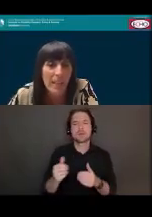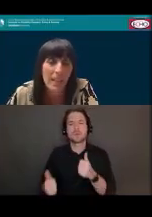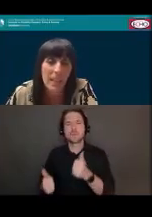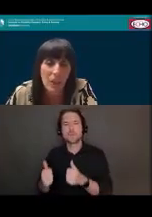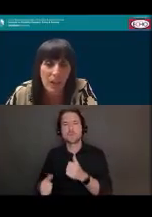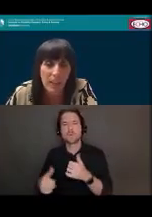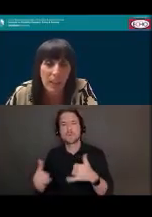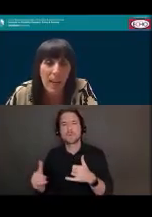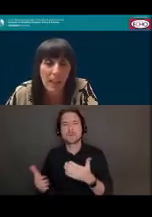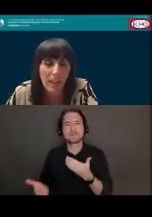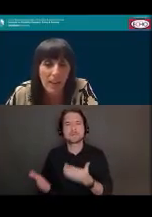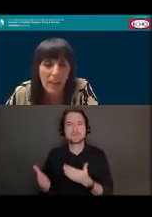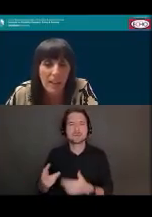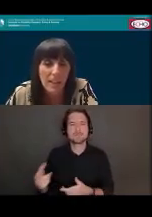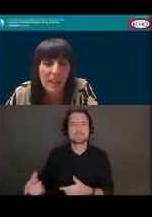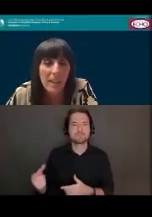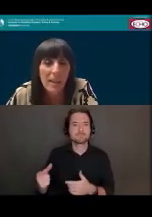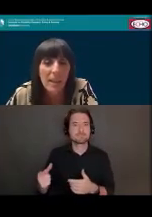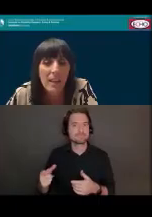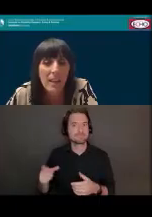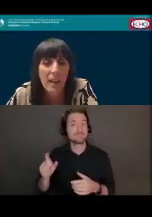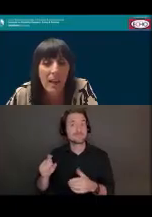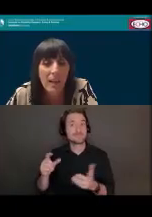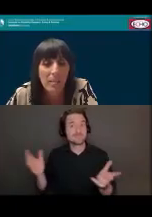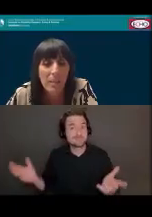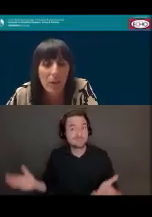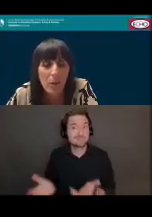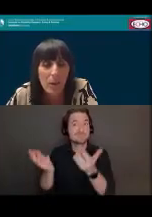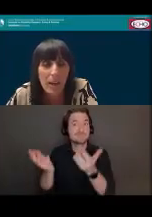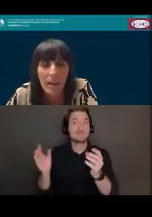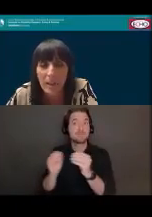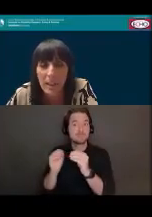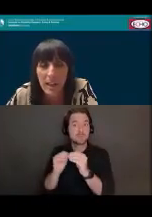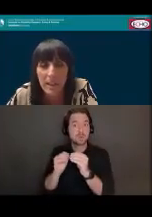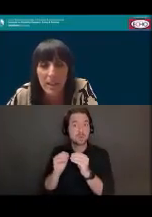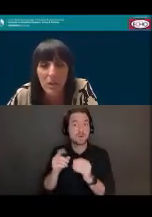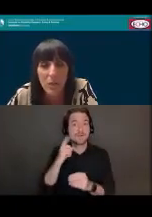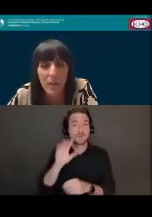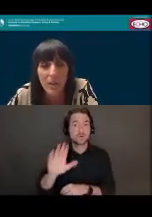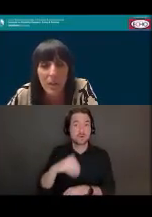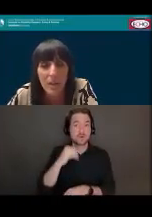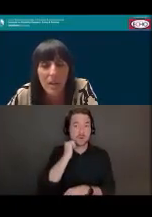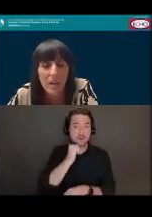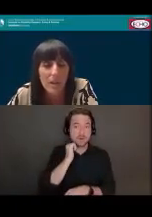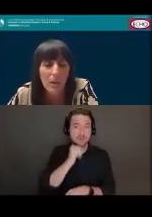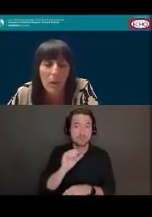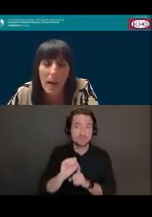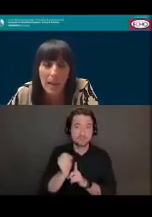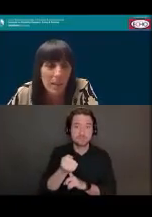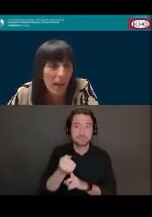intentionally elevate in your everyday situation. So as I